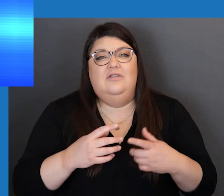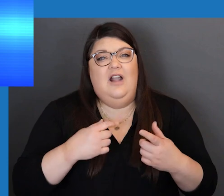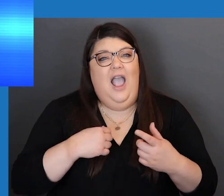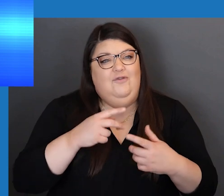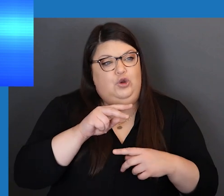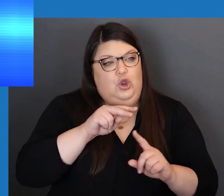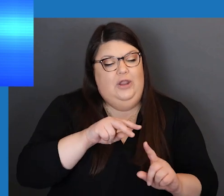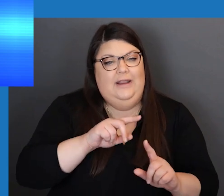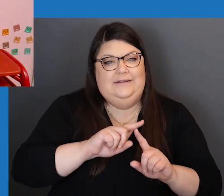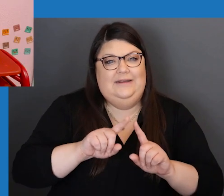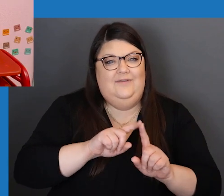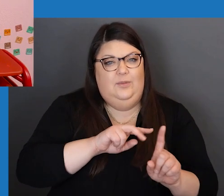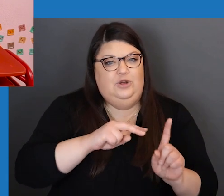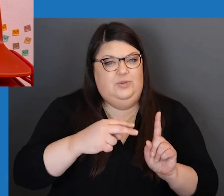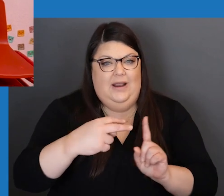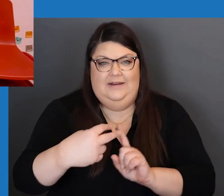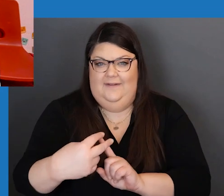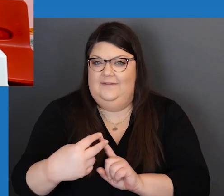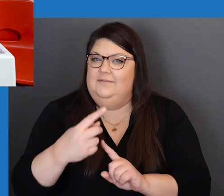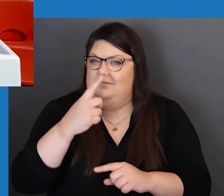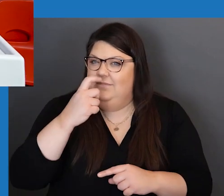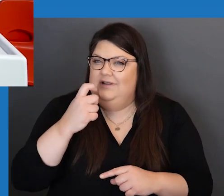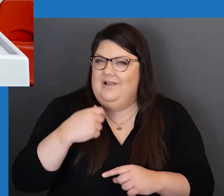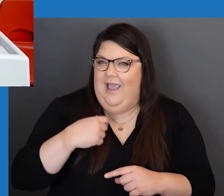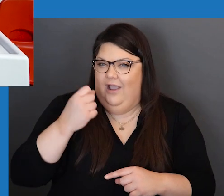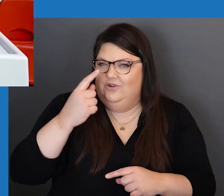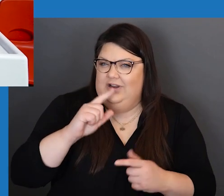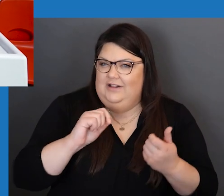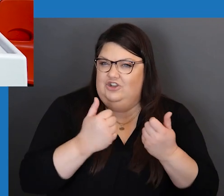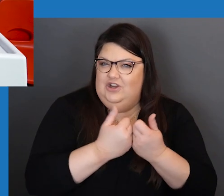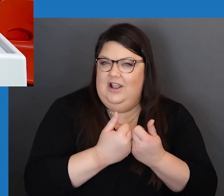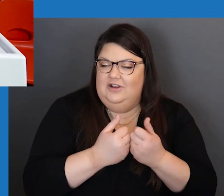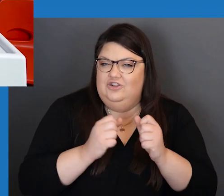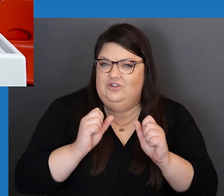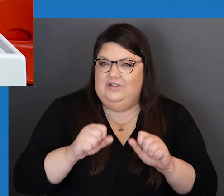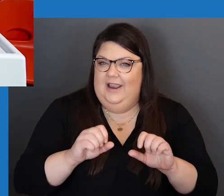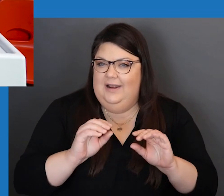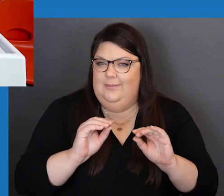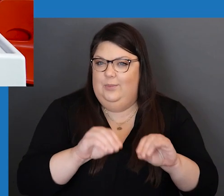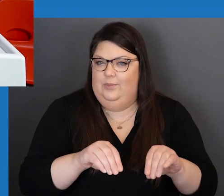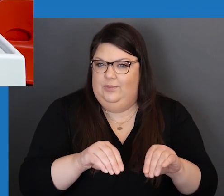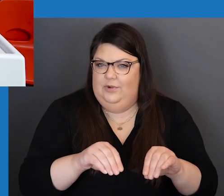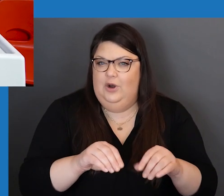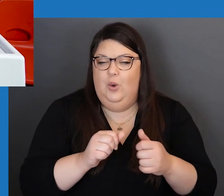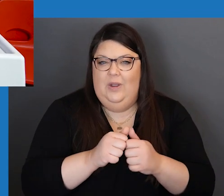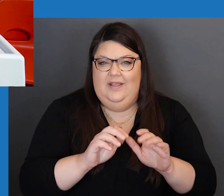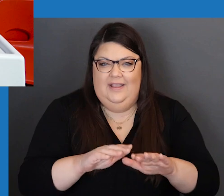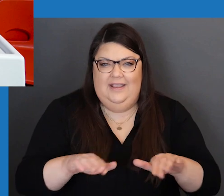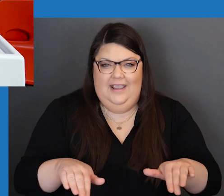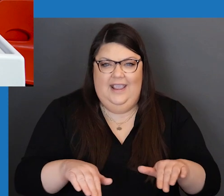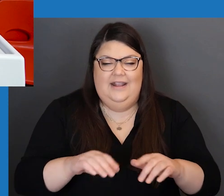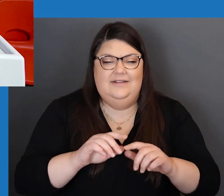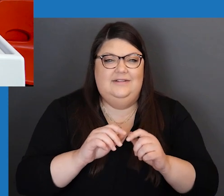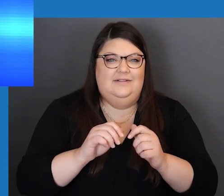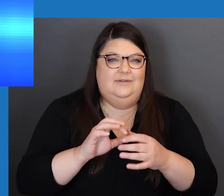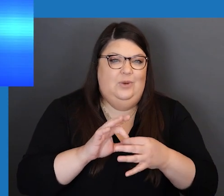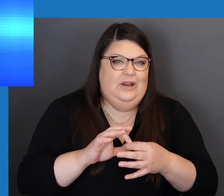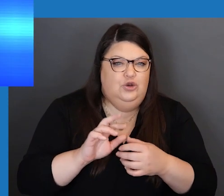because I do understand the challenges that it, you know, puts in there with, with kiddos and ratios and things like that.